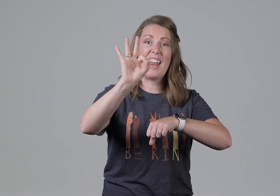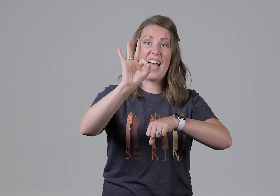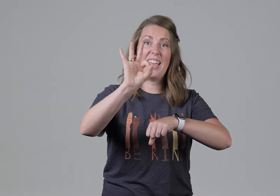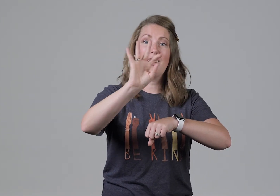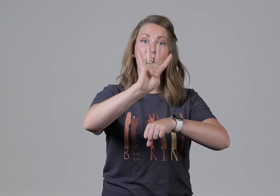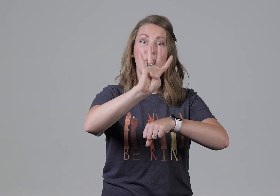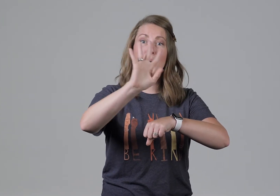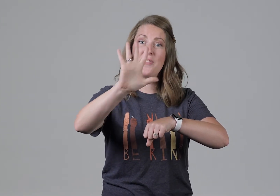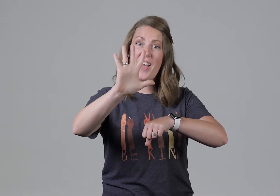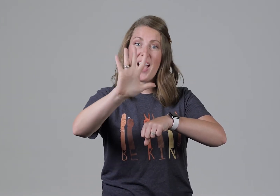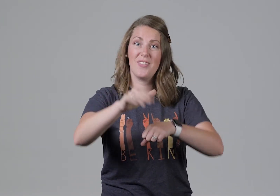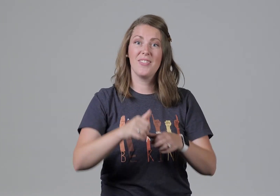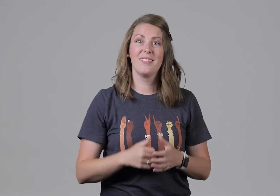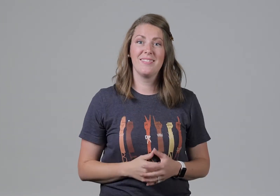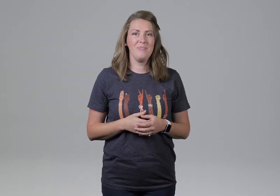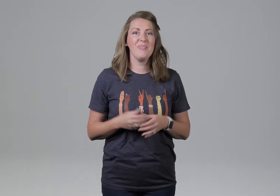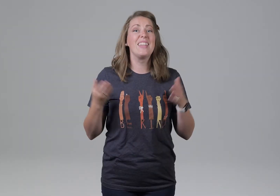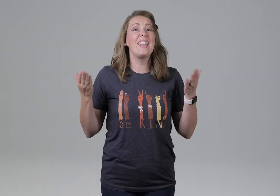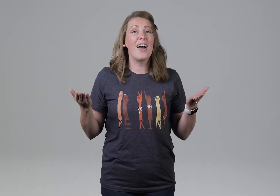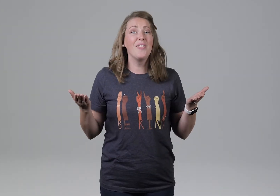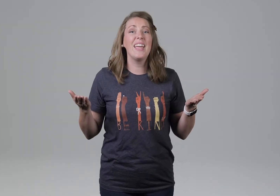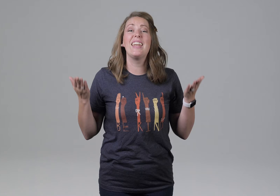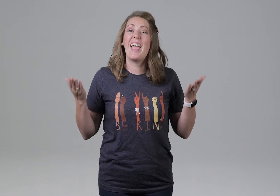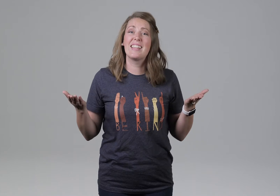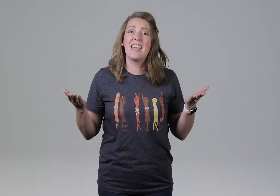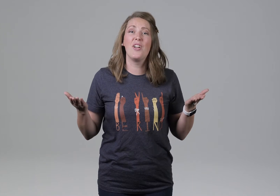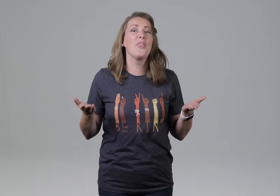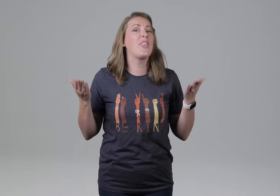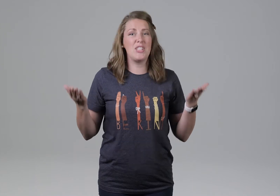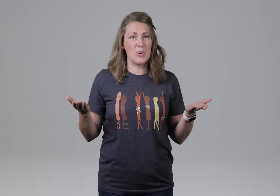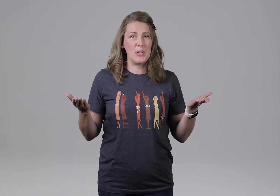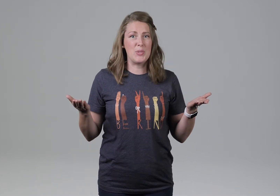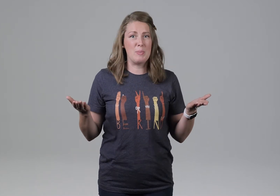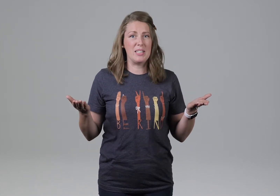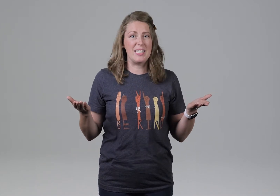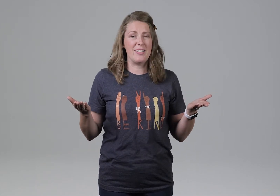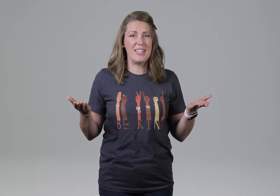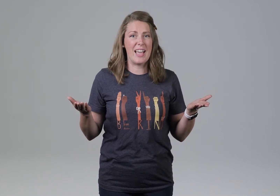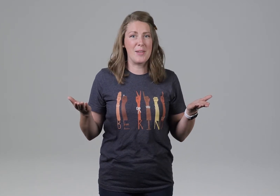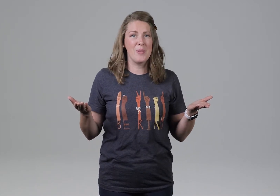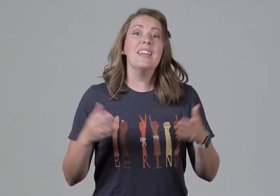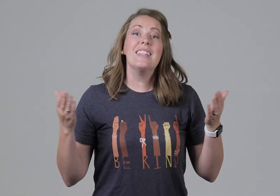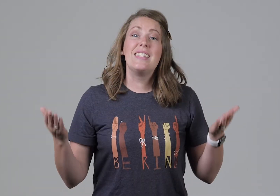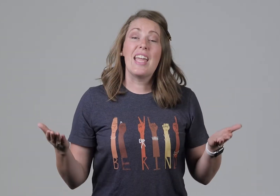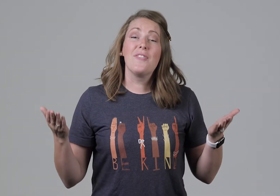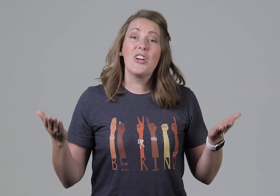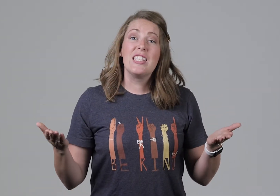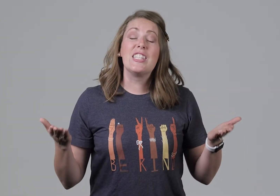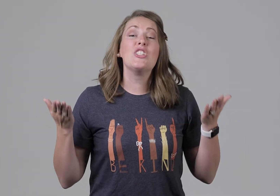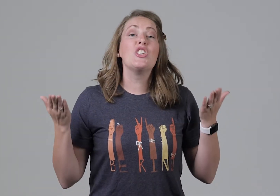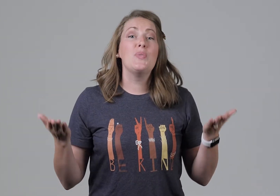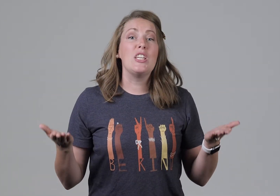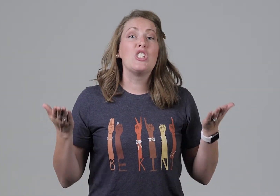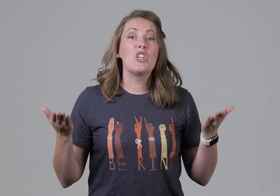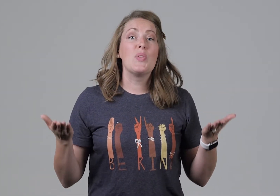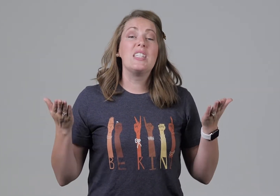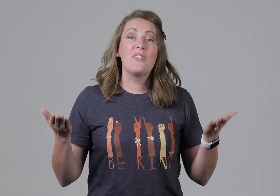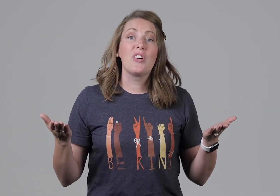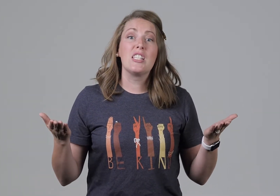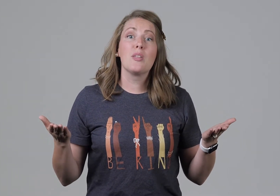9-45. Now in a ASL, they don't use military time. Say for instance you need to show the difference